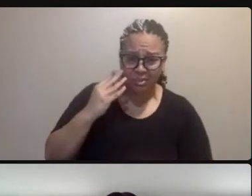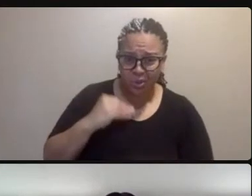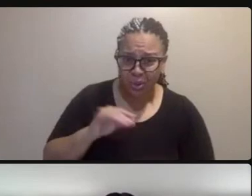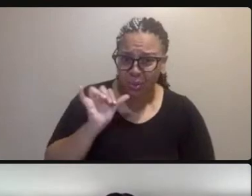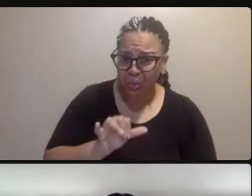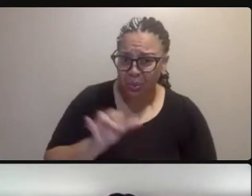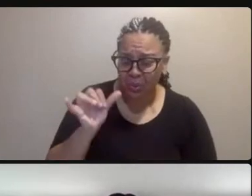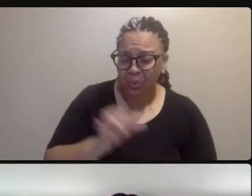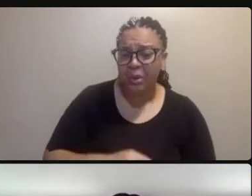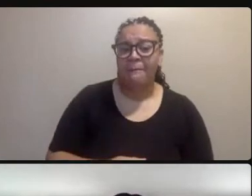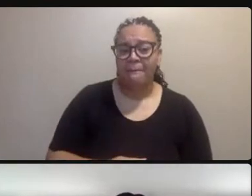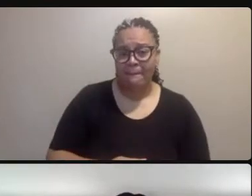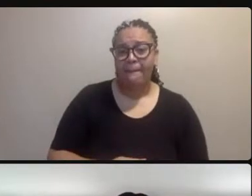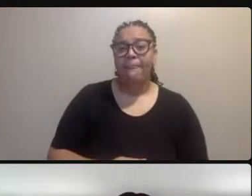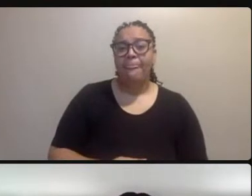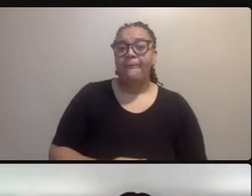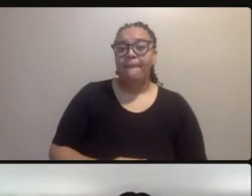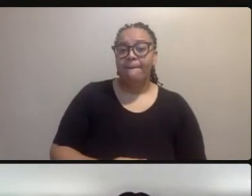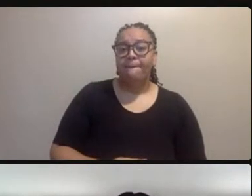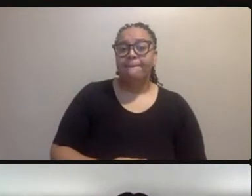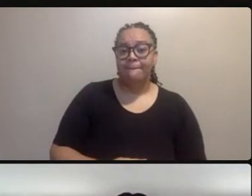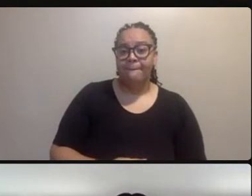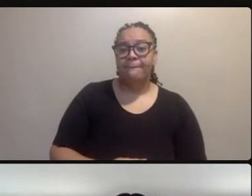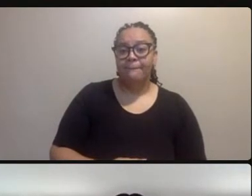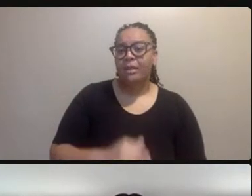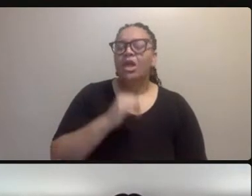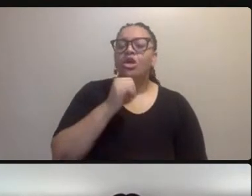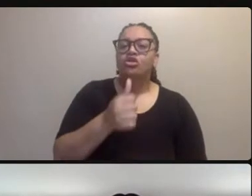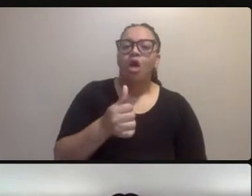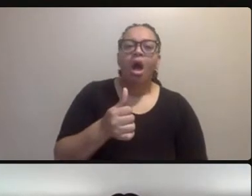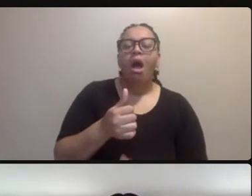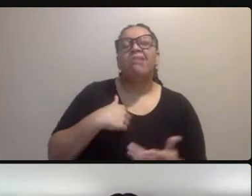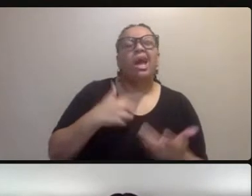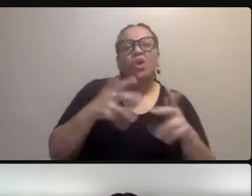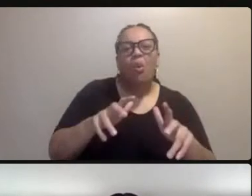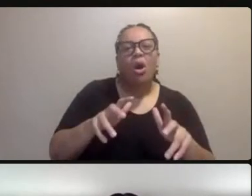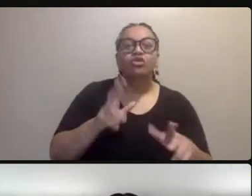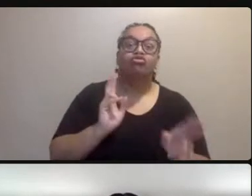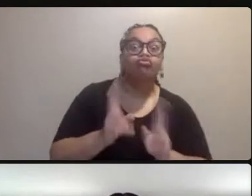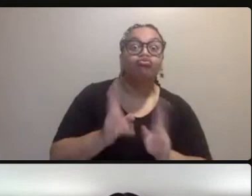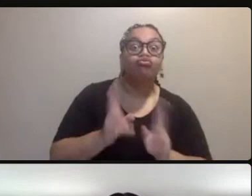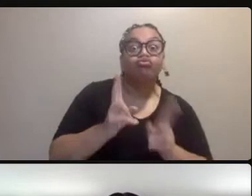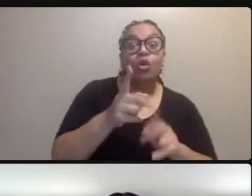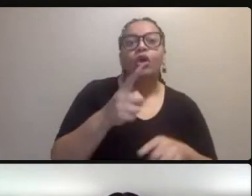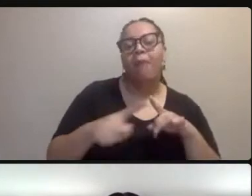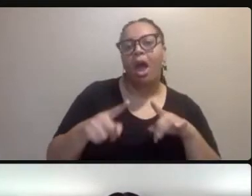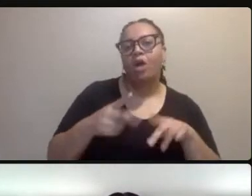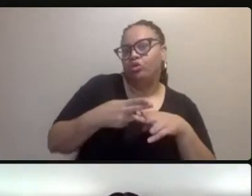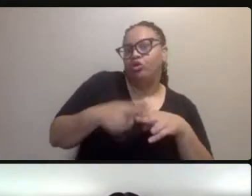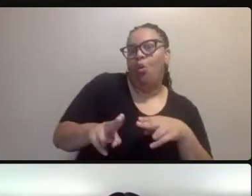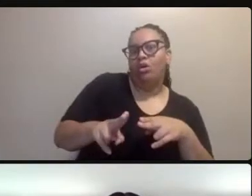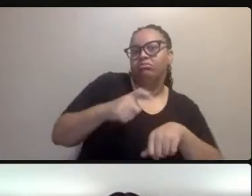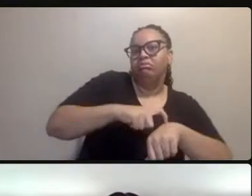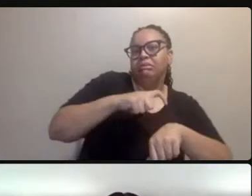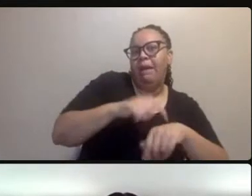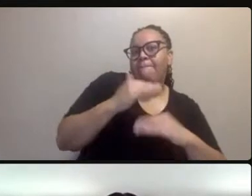MIDDLE SCHOOL PRINCIPALS.